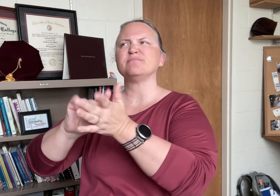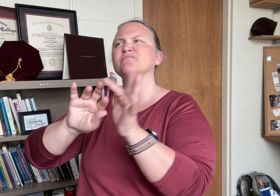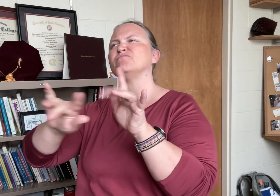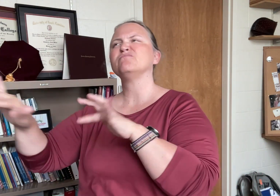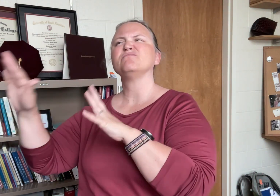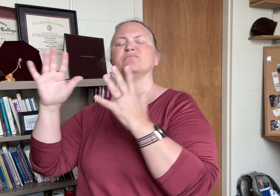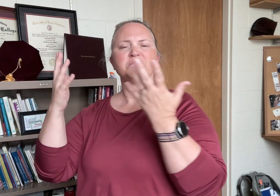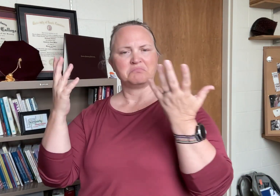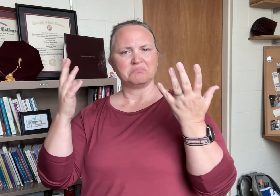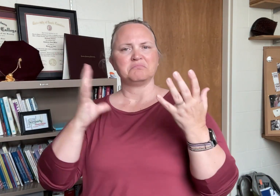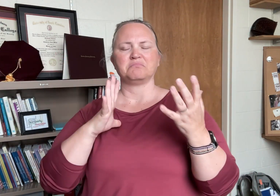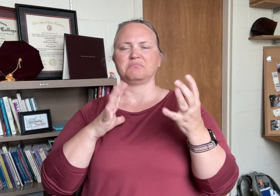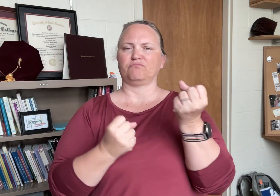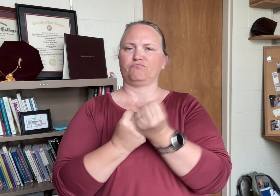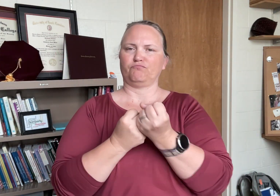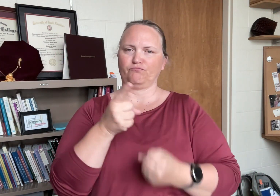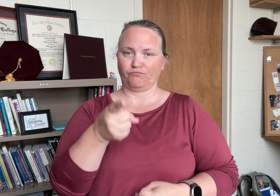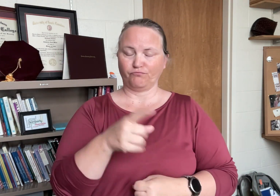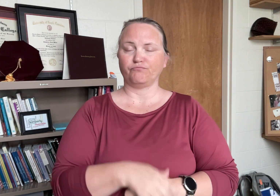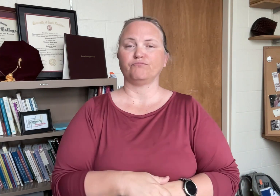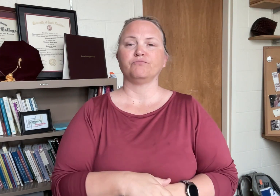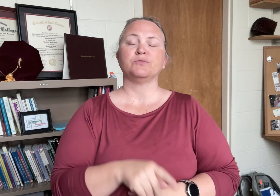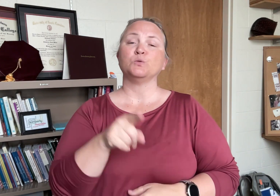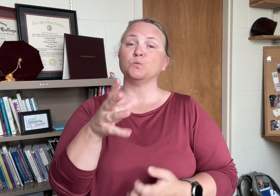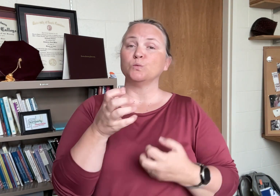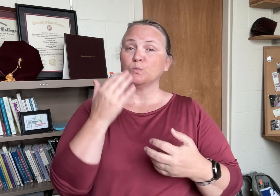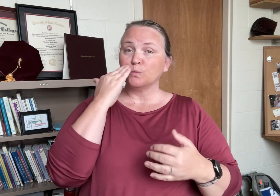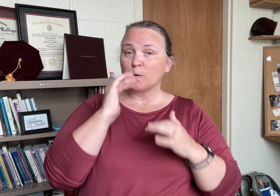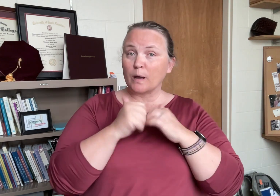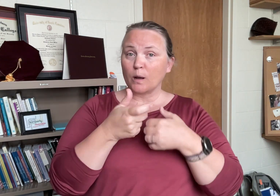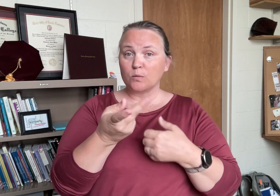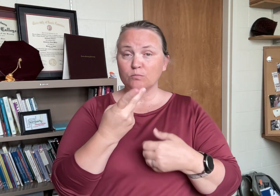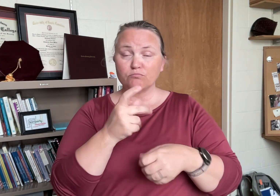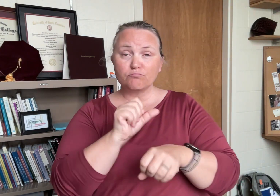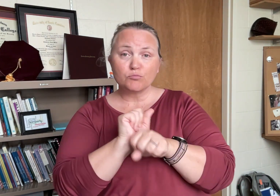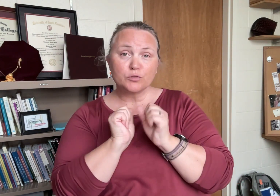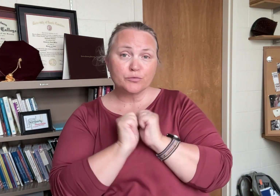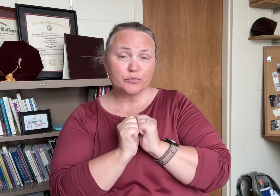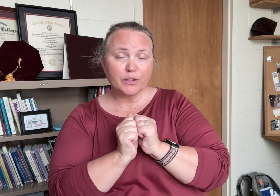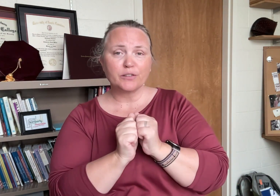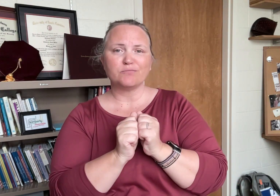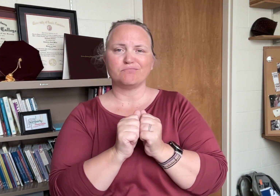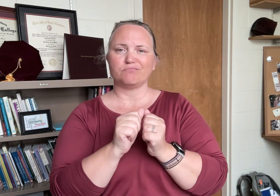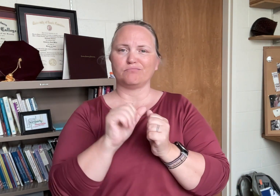they know how to handle this faculty life. If you'd like to know more about how we could work together and how coaching can